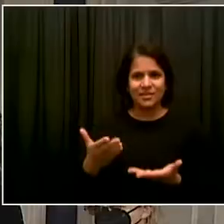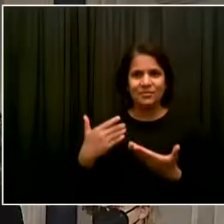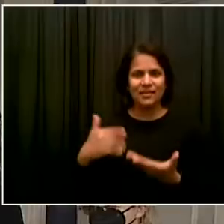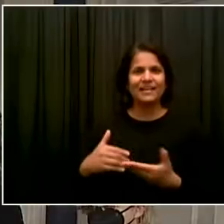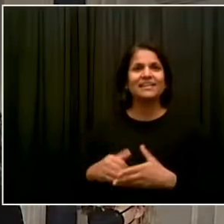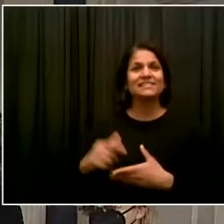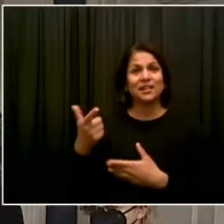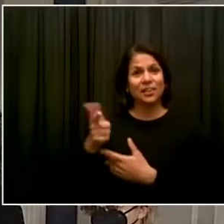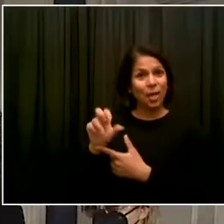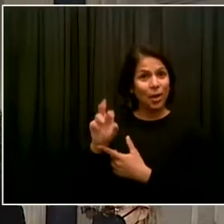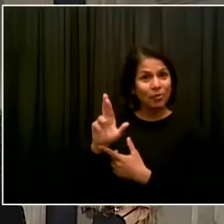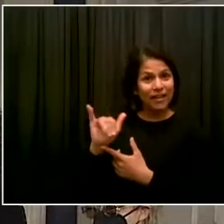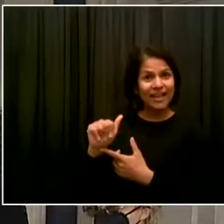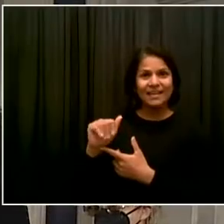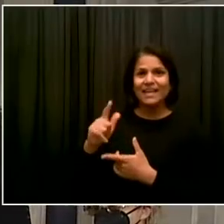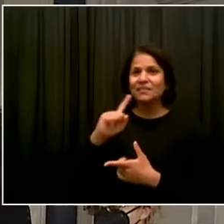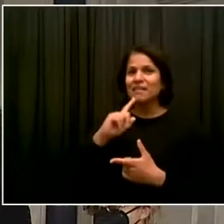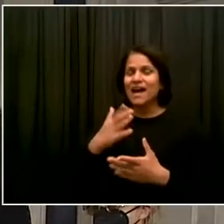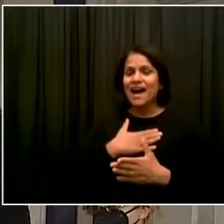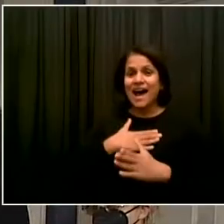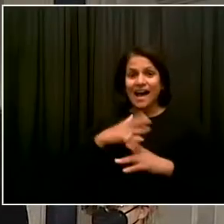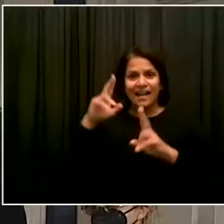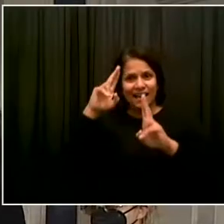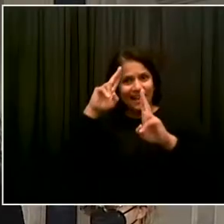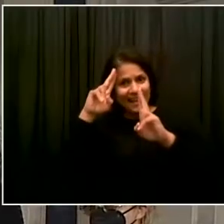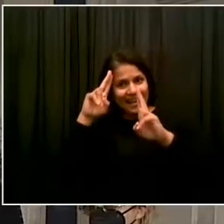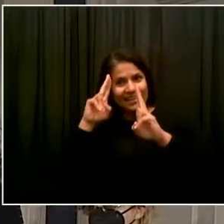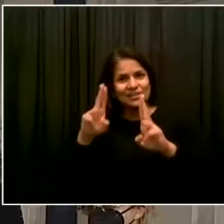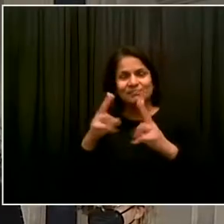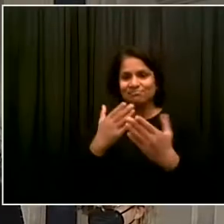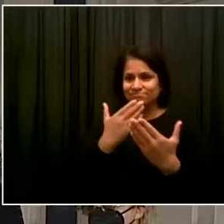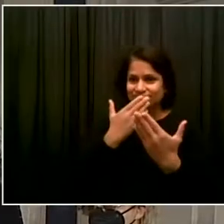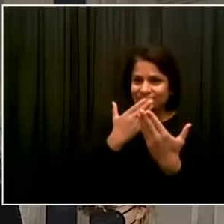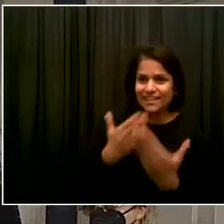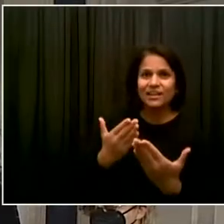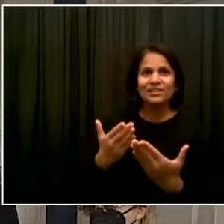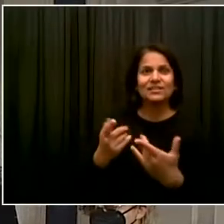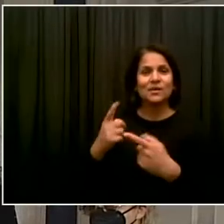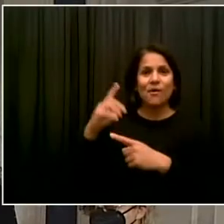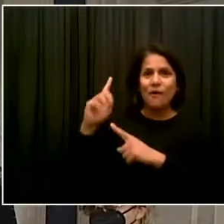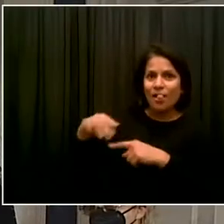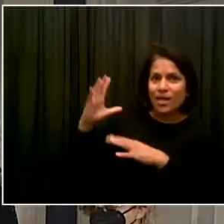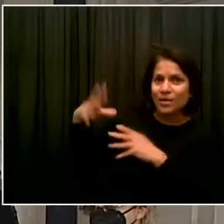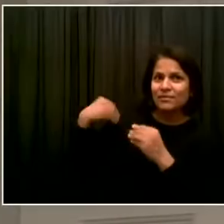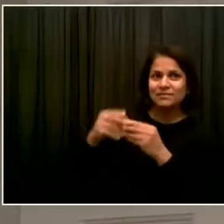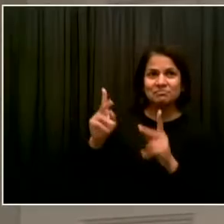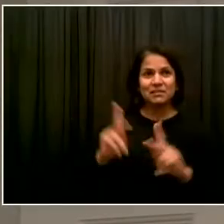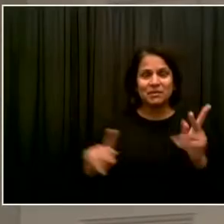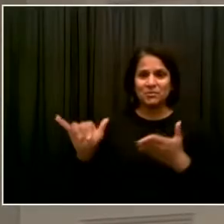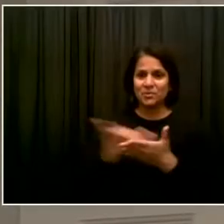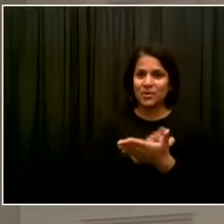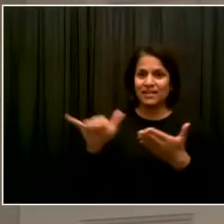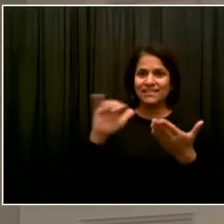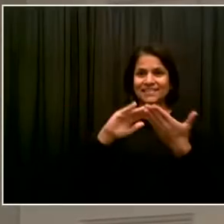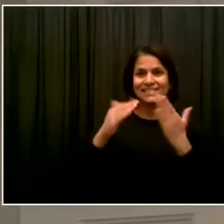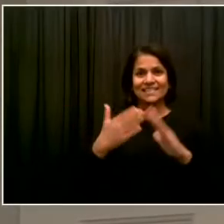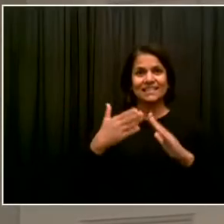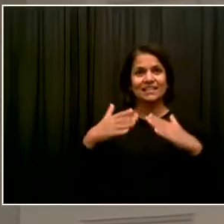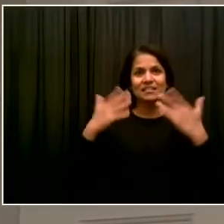MOVE ACROSS THE